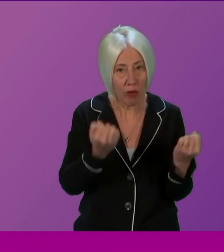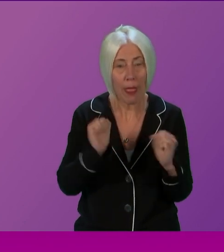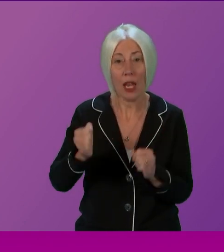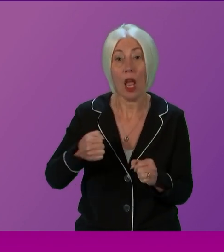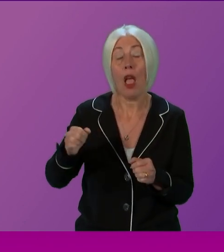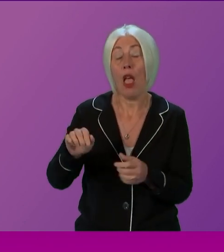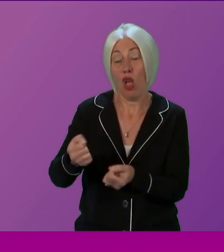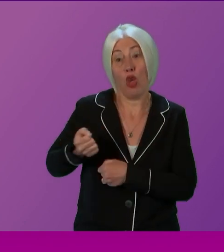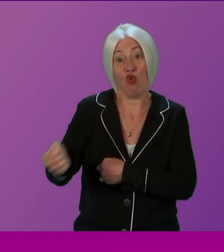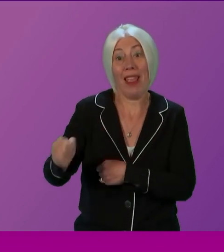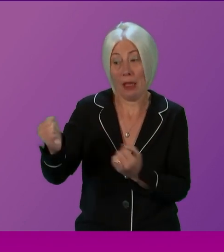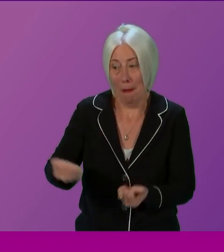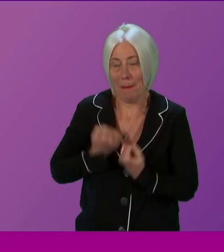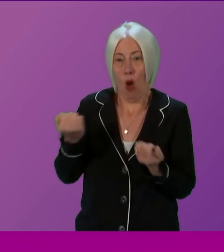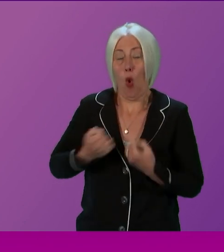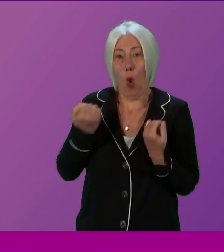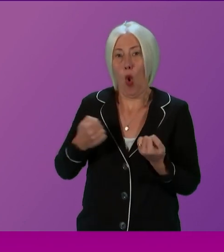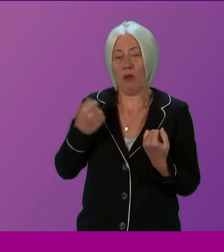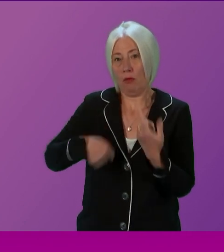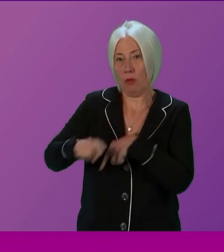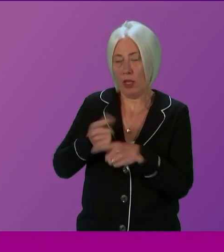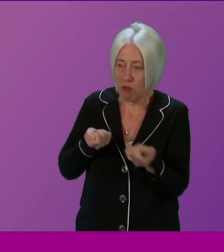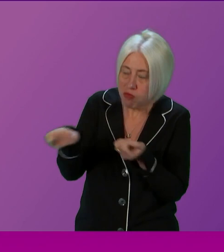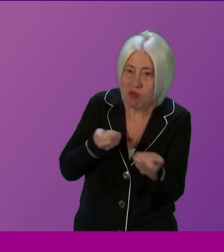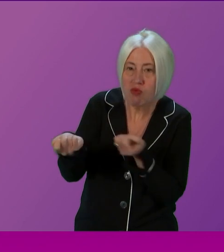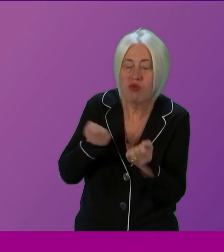on average than there are where the Tories are in power. There is the £11